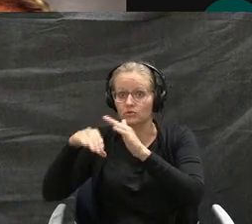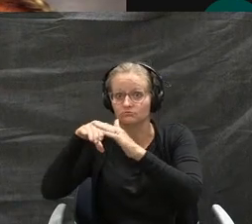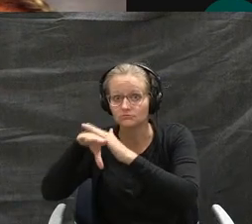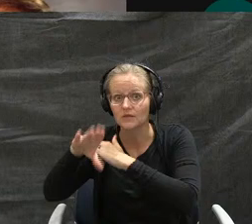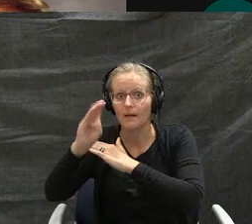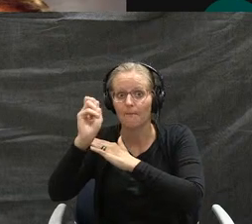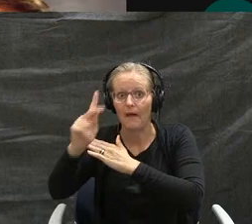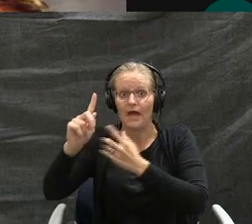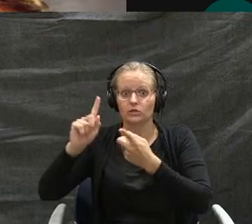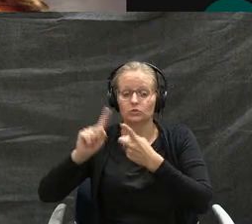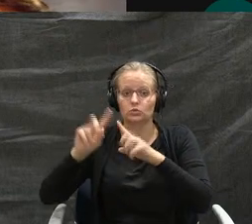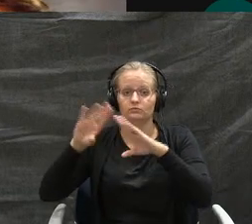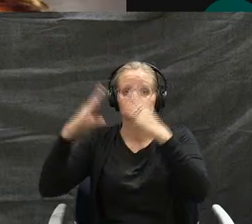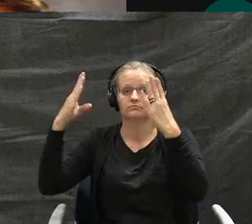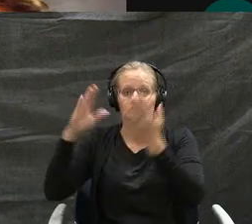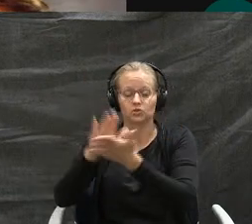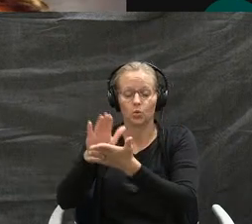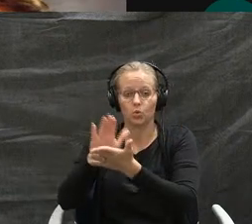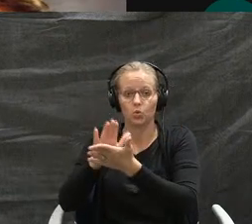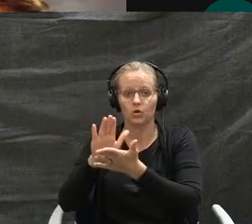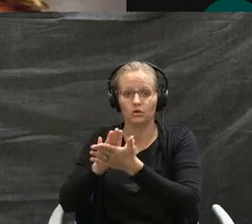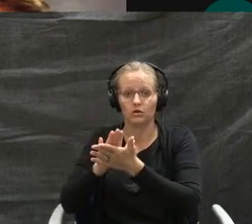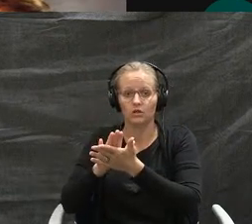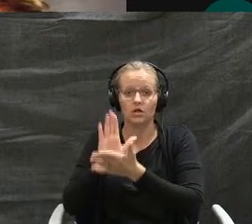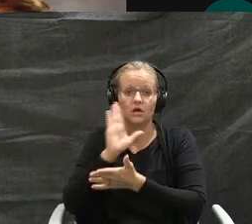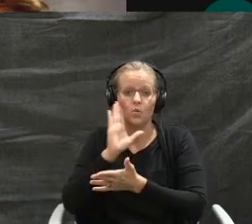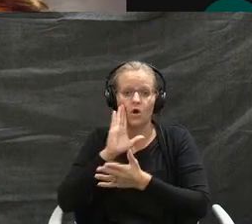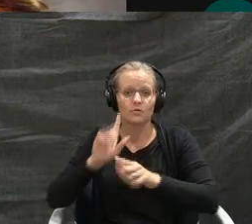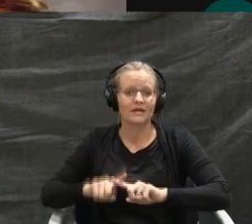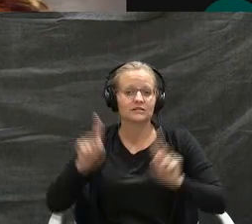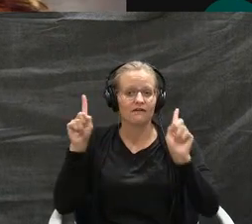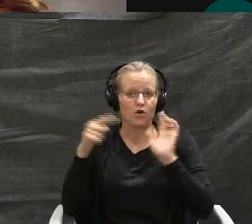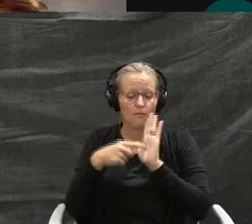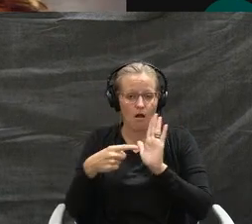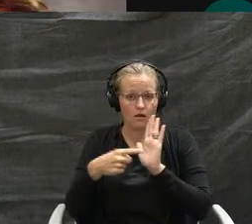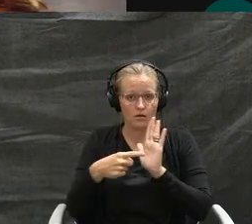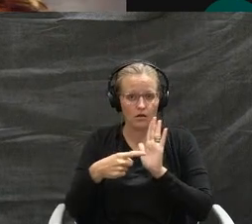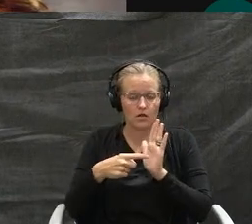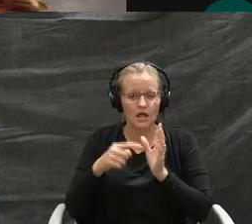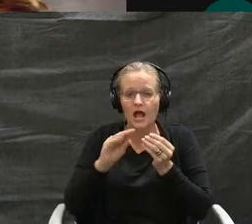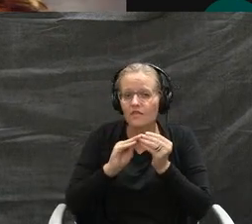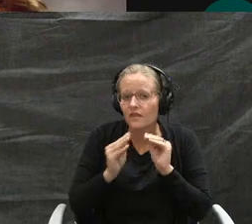back to um. A different, a different model, but it is it it